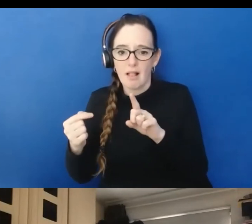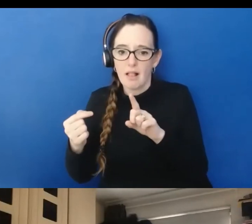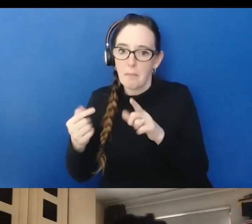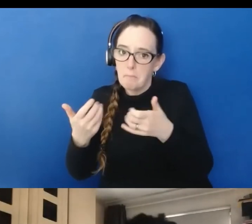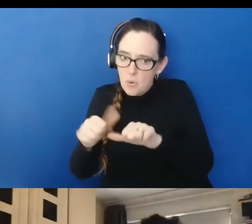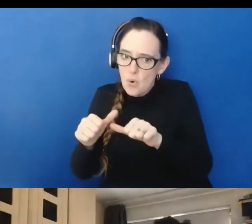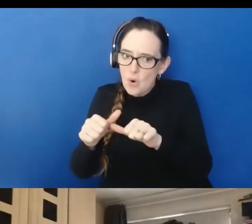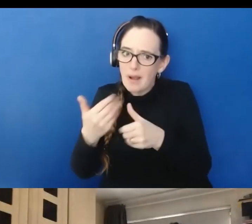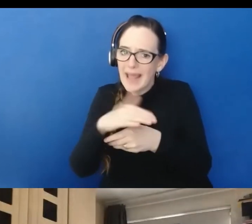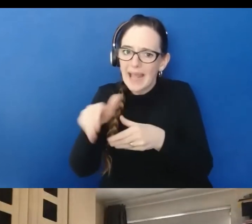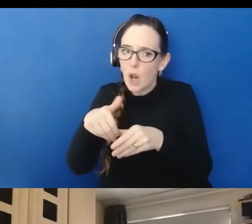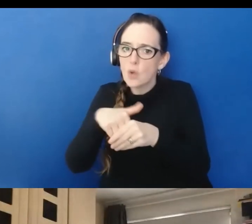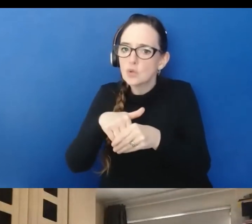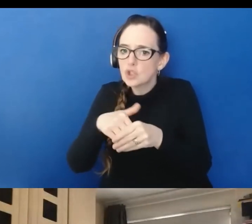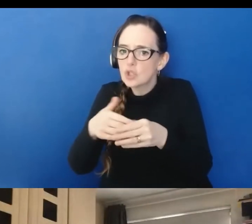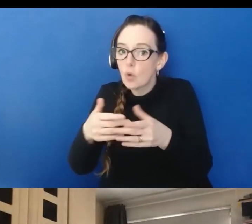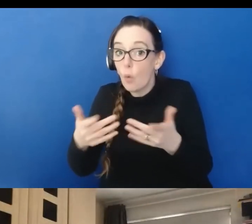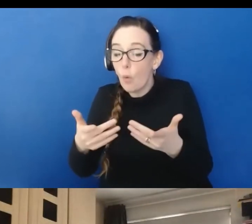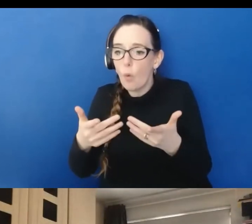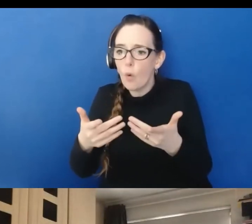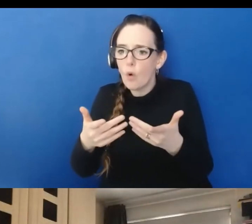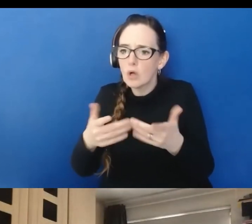way through them? So, Soledad, can I come to you first?